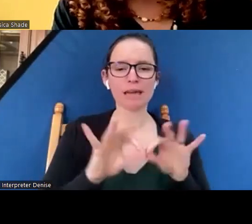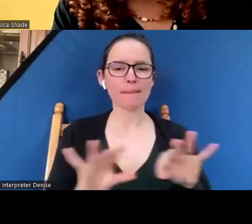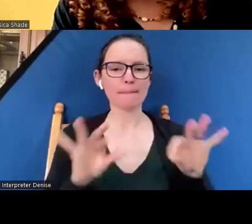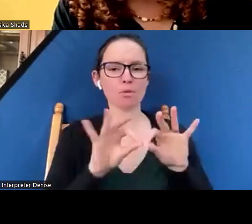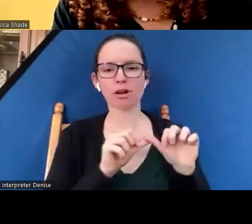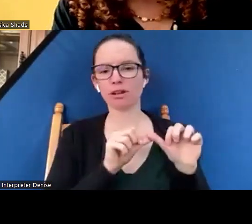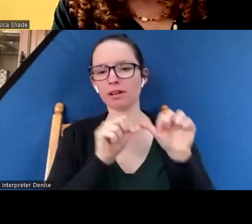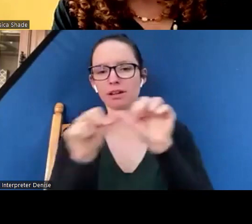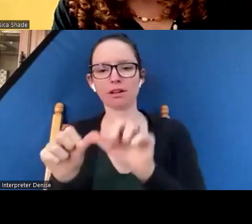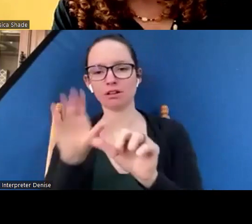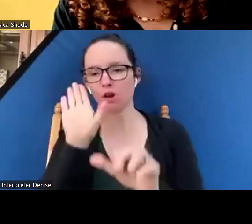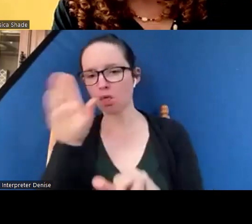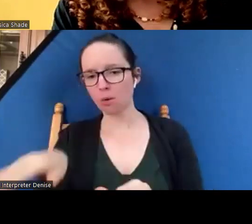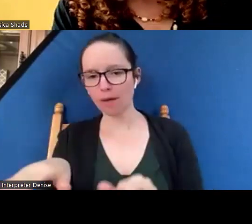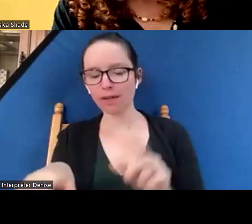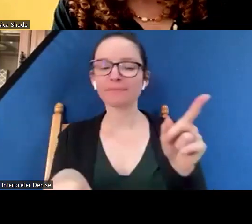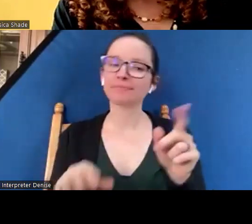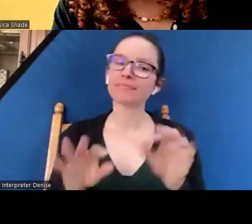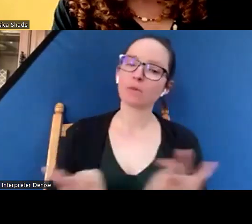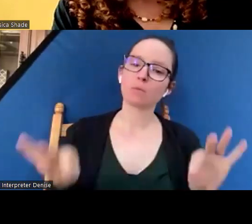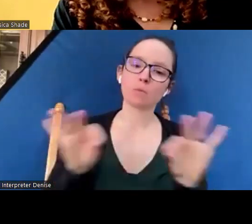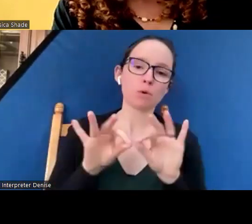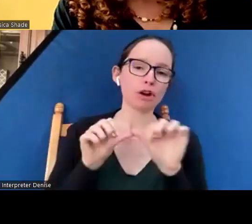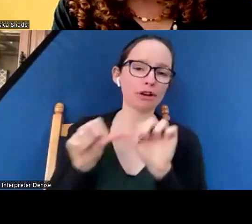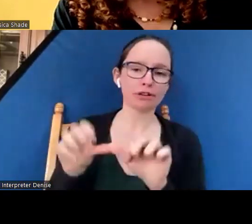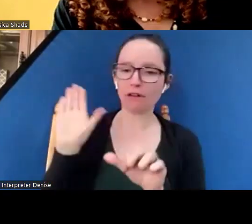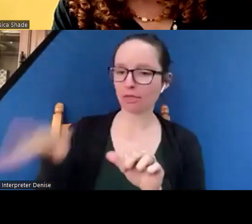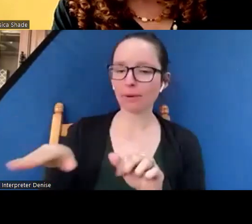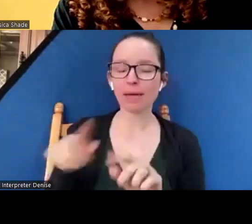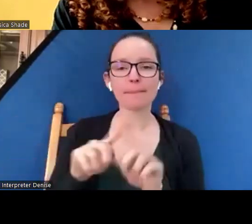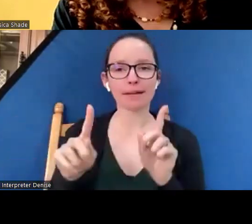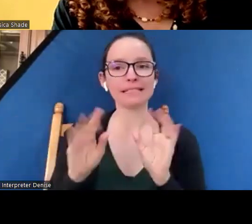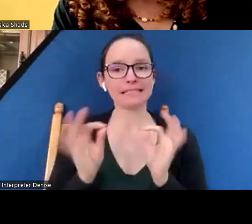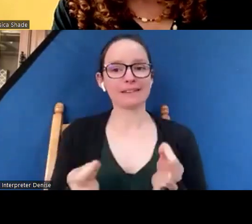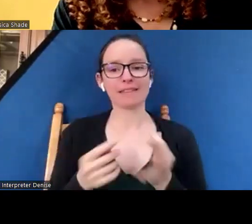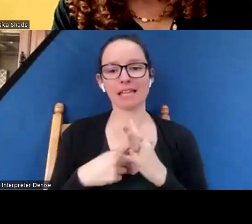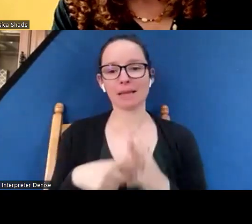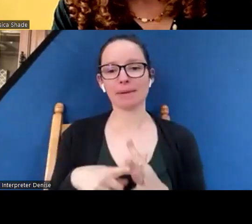I mean I think important throughout, but definitely at the at the beginning. That's a great question.